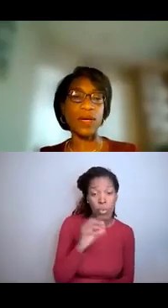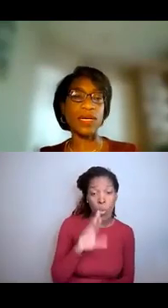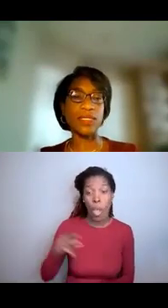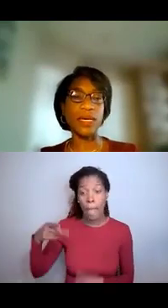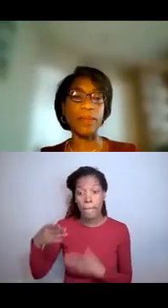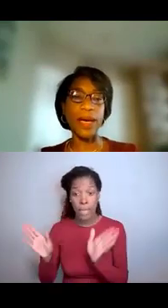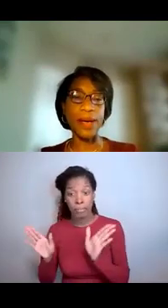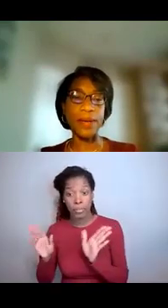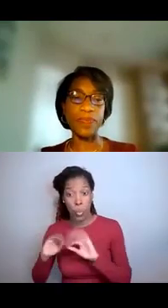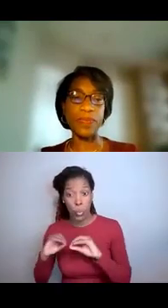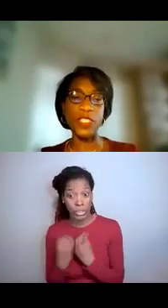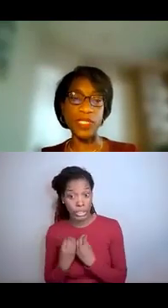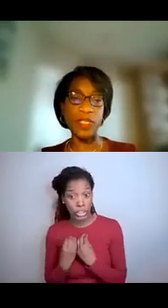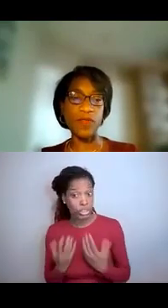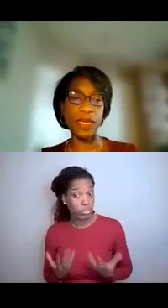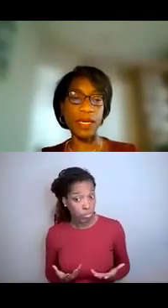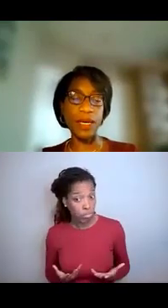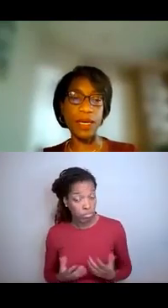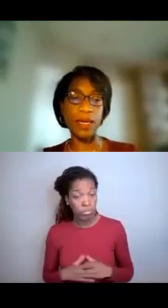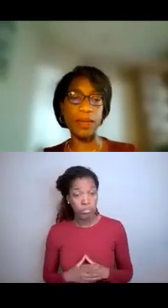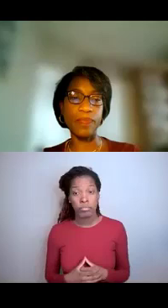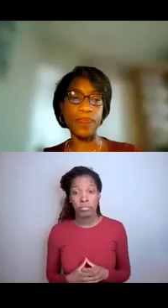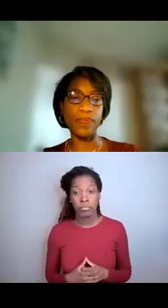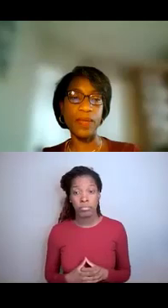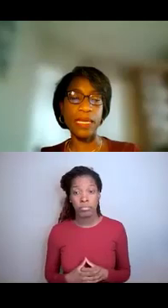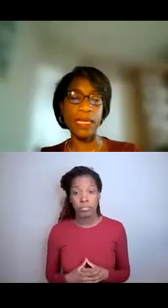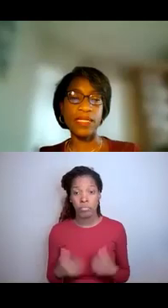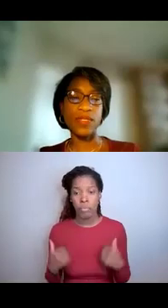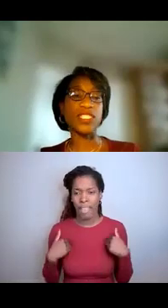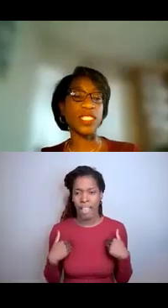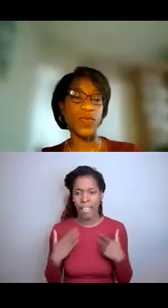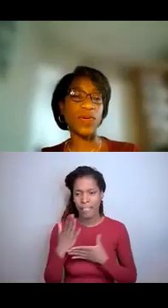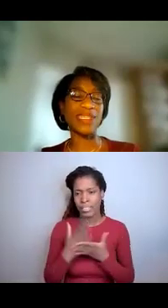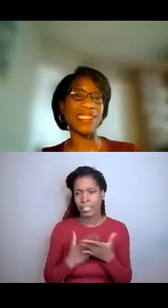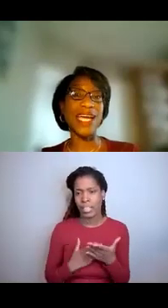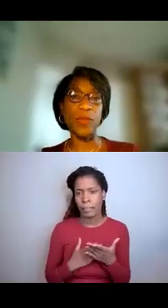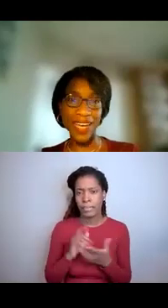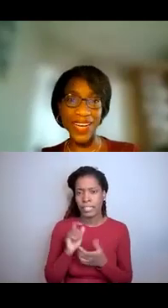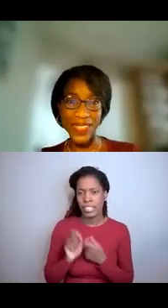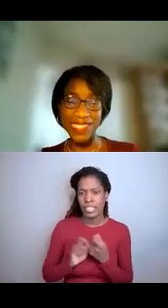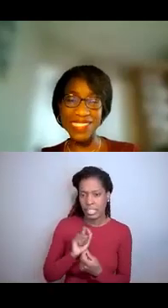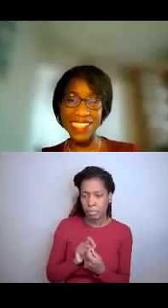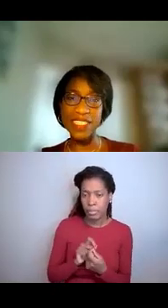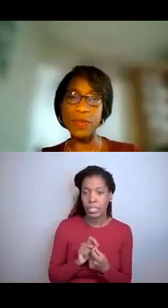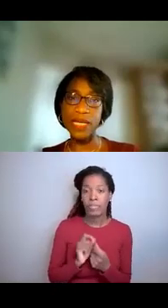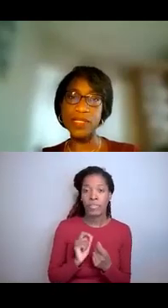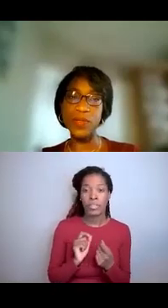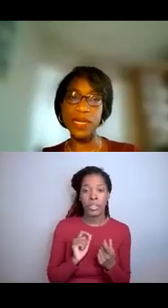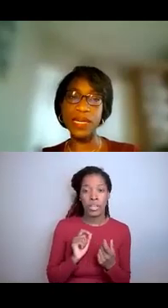there are some specific suggestions for desirable characteristics of a repository,